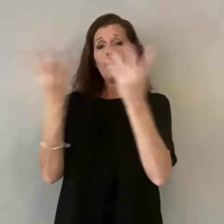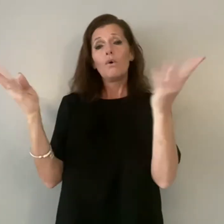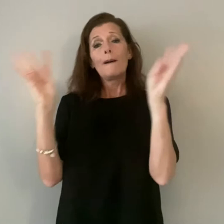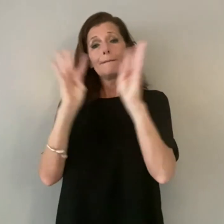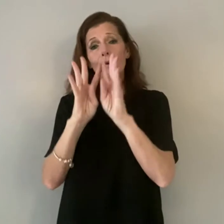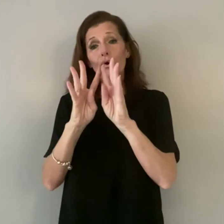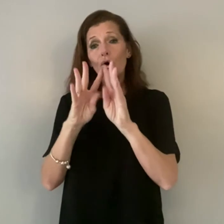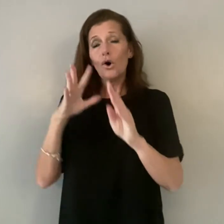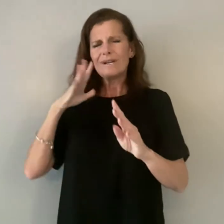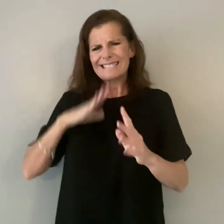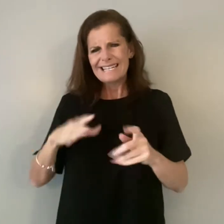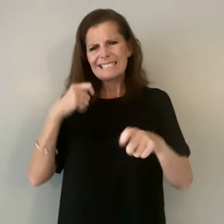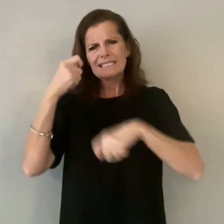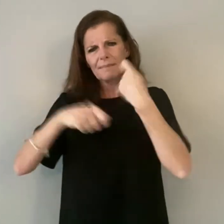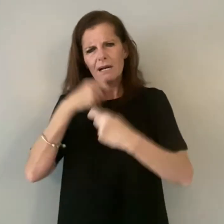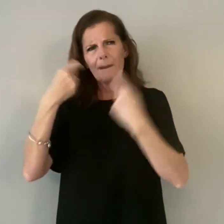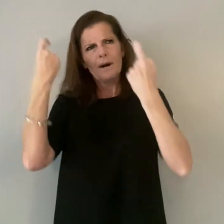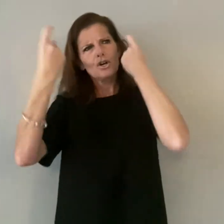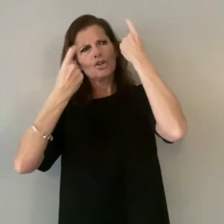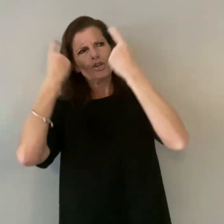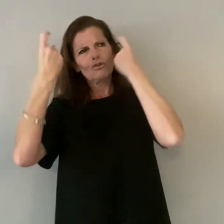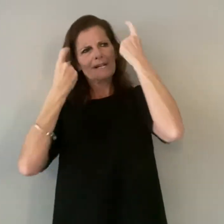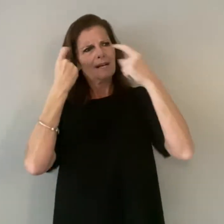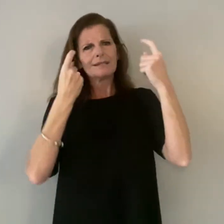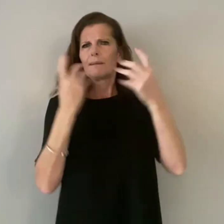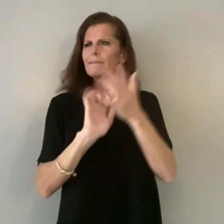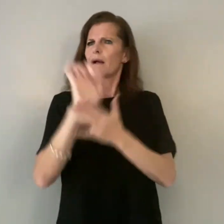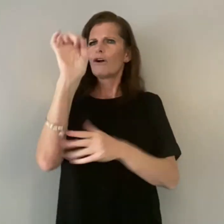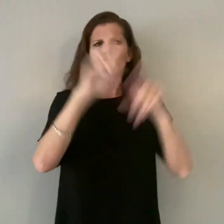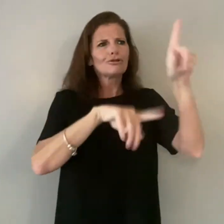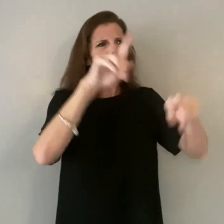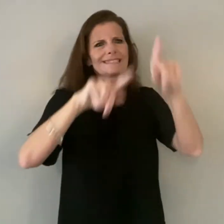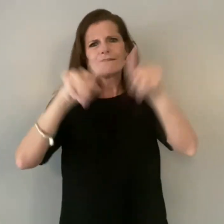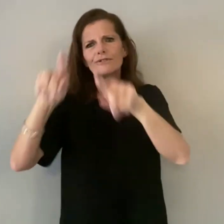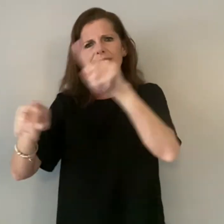particularly we need to get curious about our cultural differences.